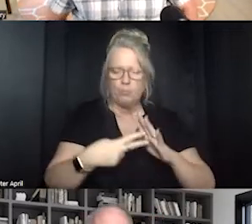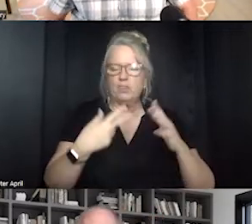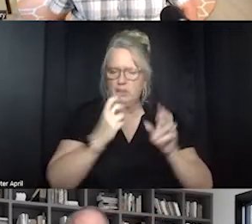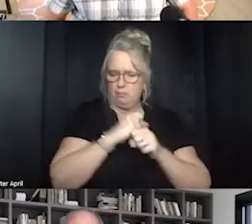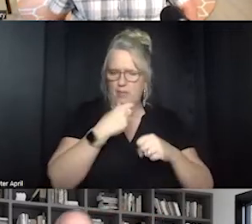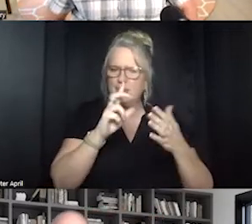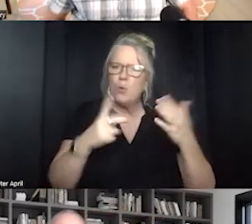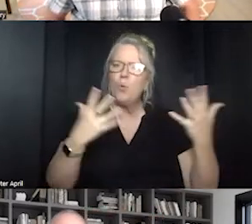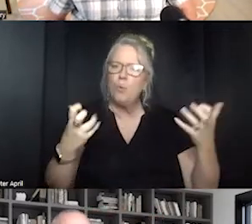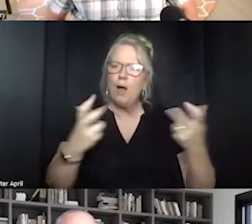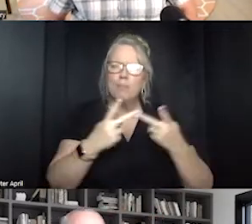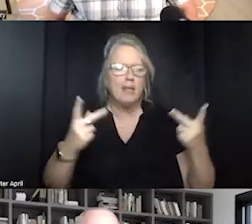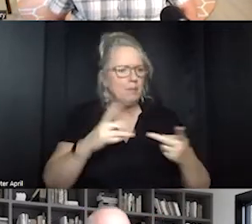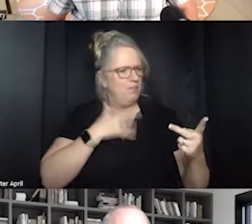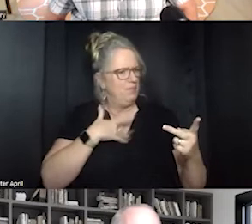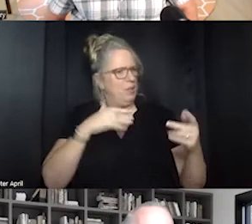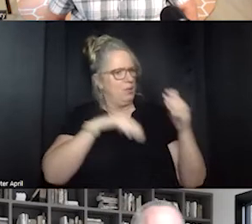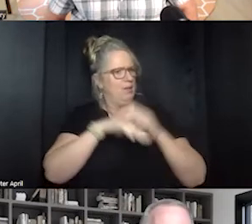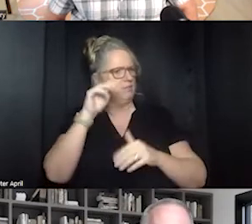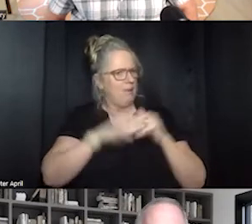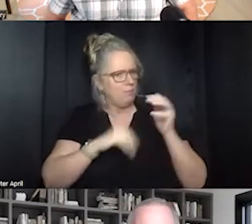A PLACE WHERE EVERYBODY WAS COMFORTABLE BRINGING THEMSELVES, THEIR KIDS WHO EVER.